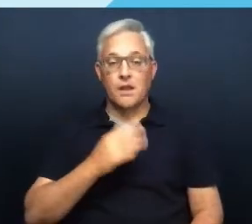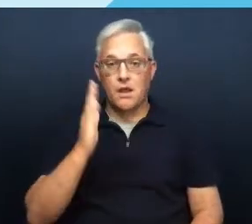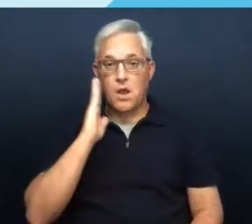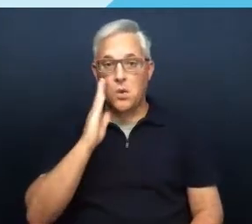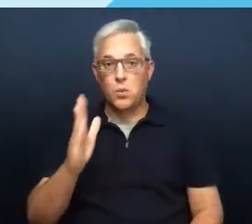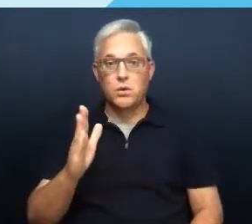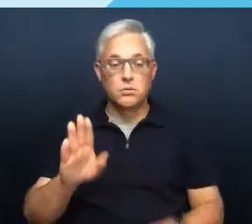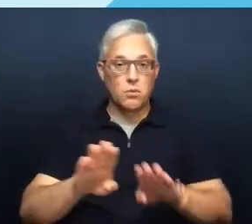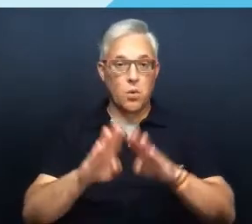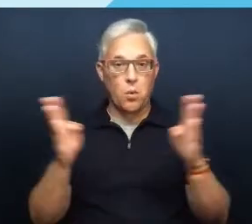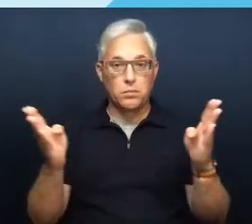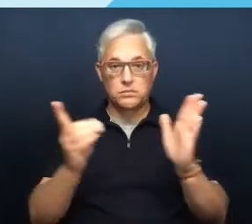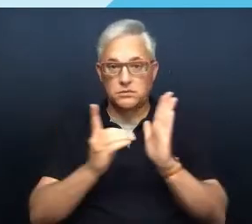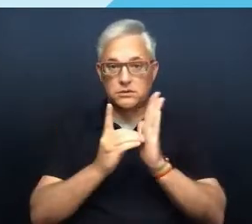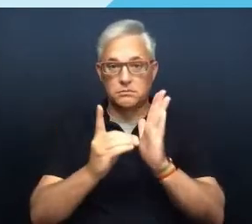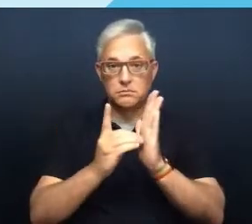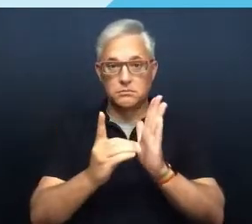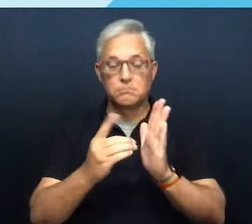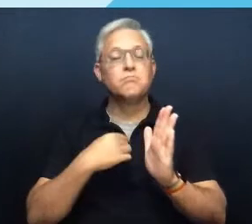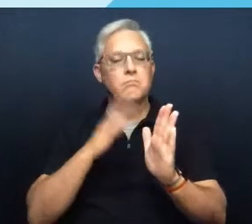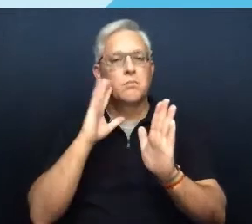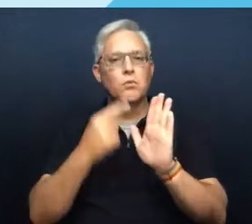you some tools that I use being